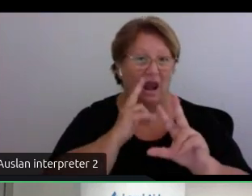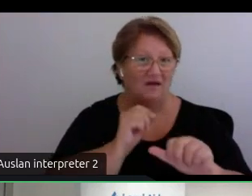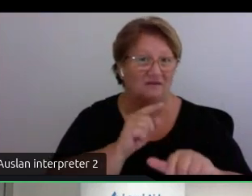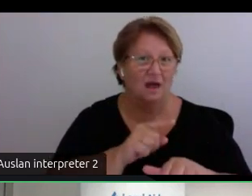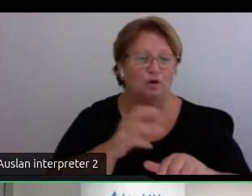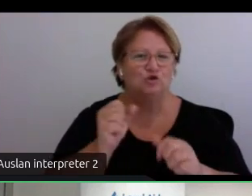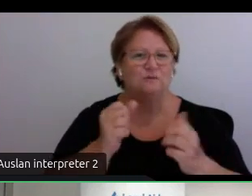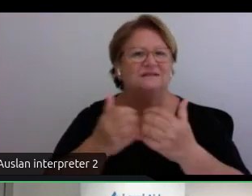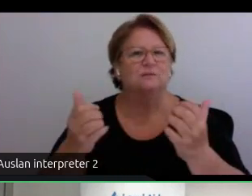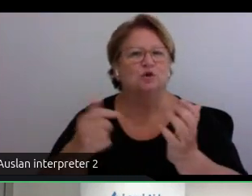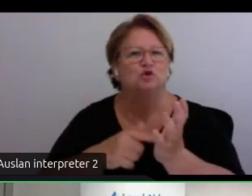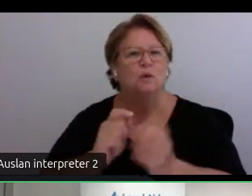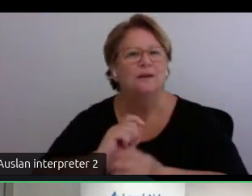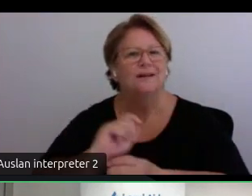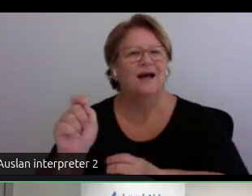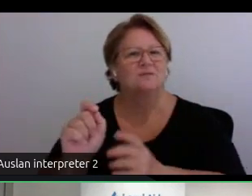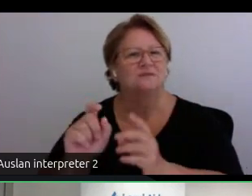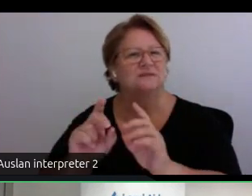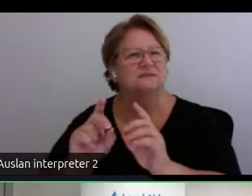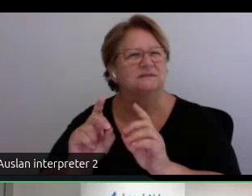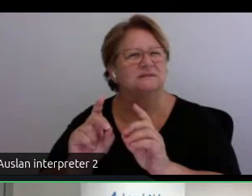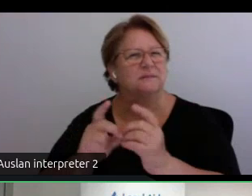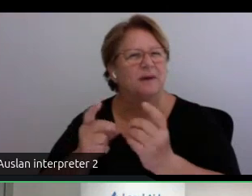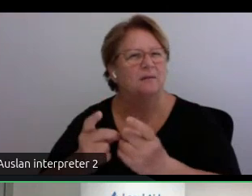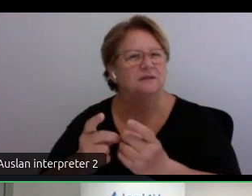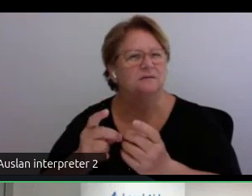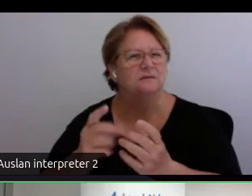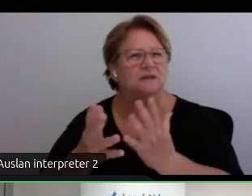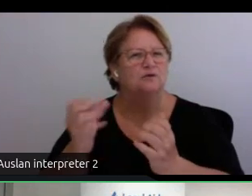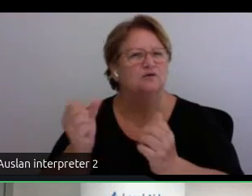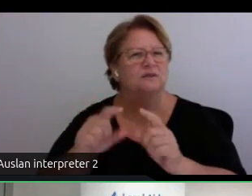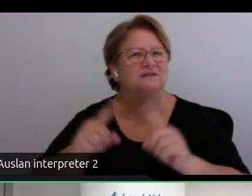should be separate from the claims department. So it should be a separate person looking at it.